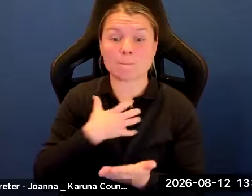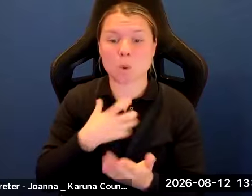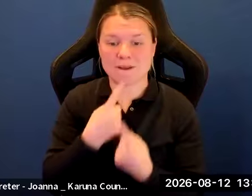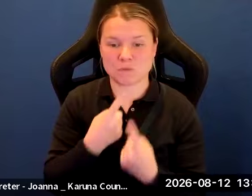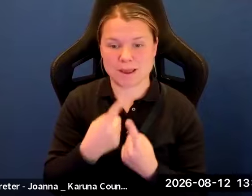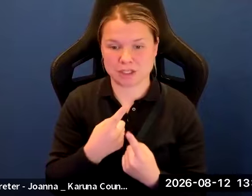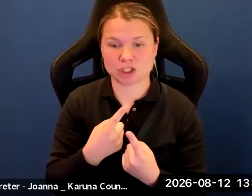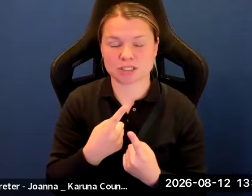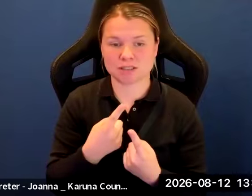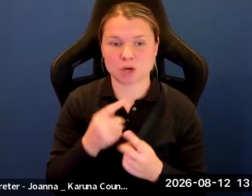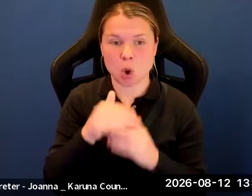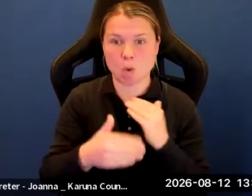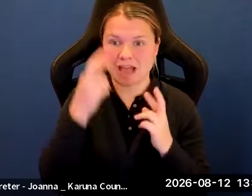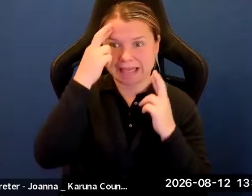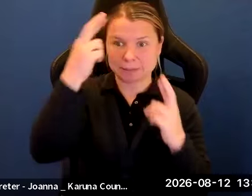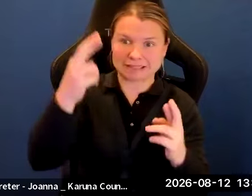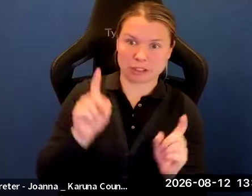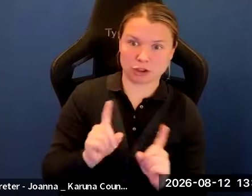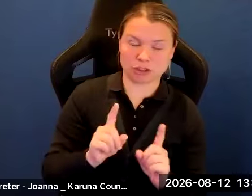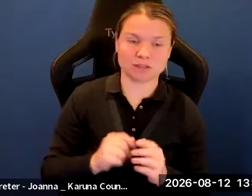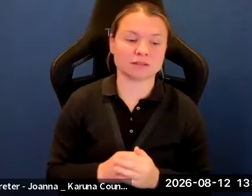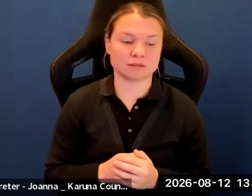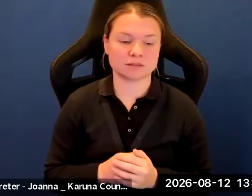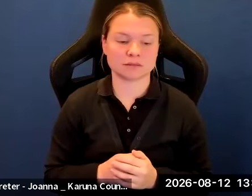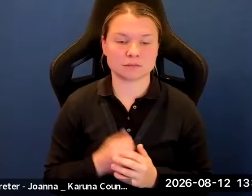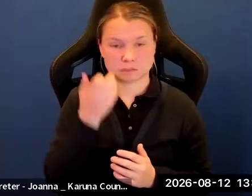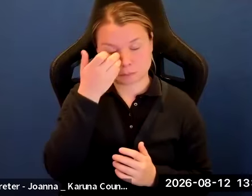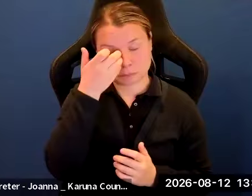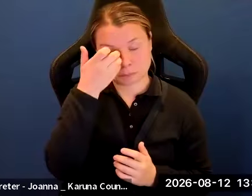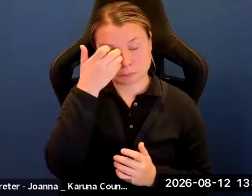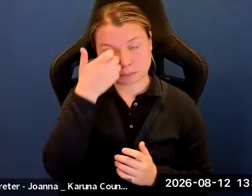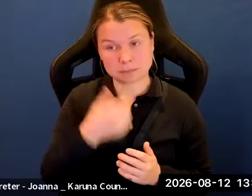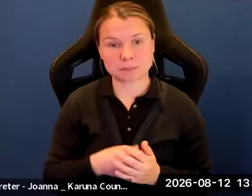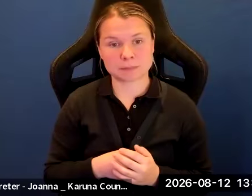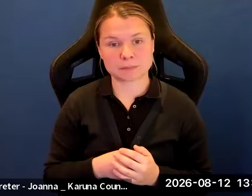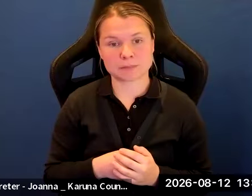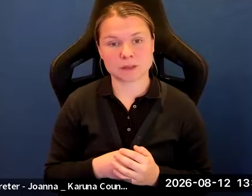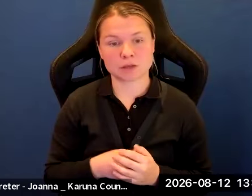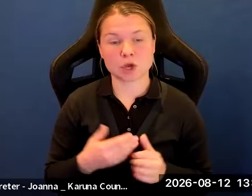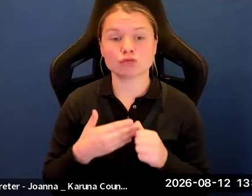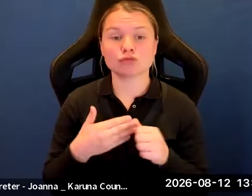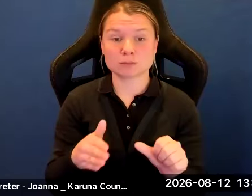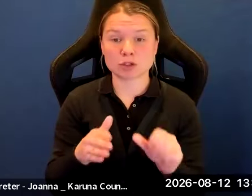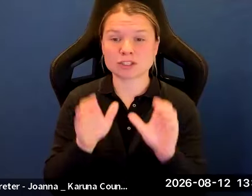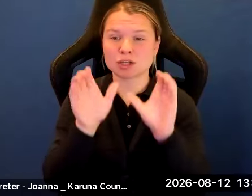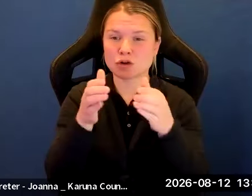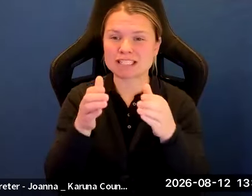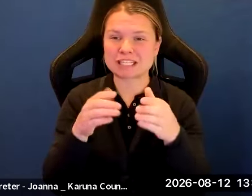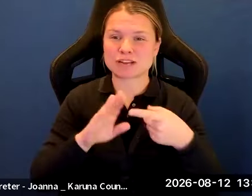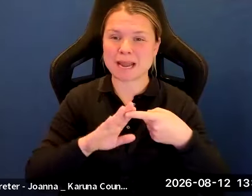So I highly recommend having a read of the assessment matrix as that will give you more information as to what the